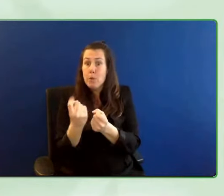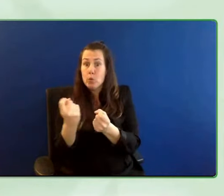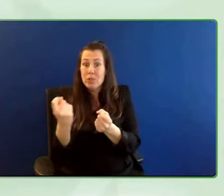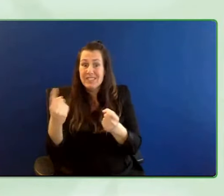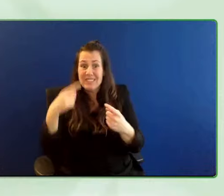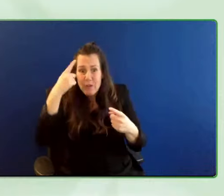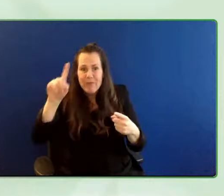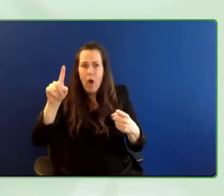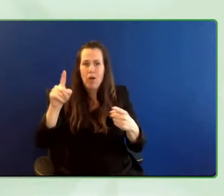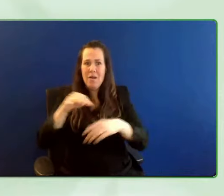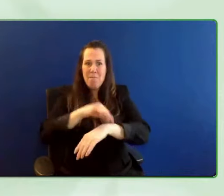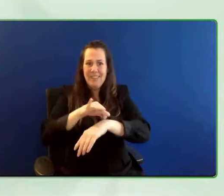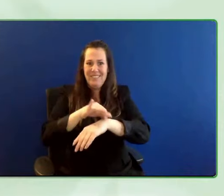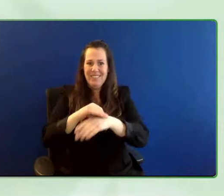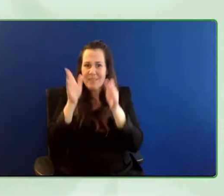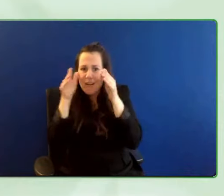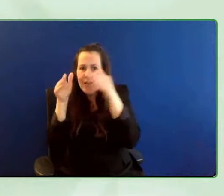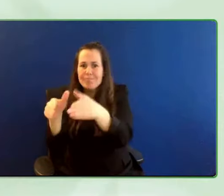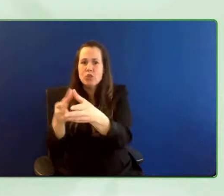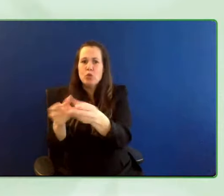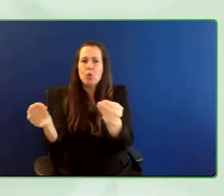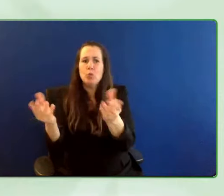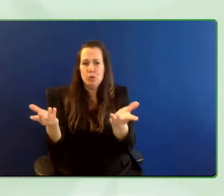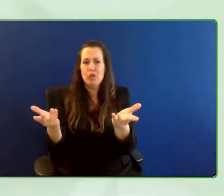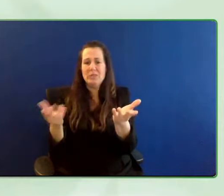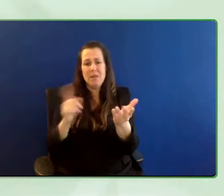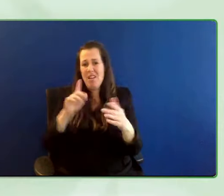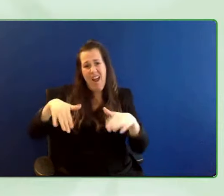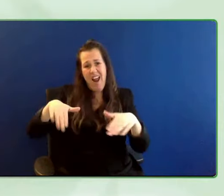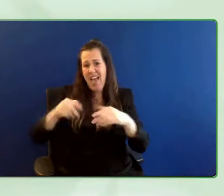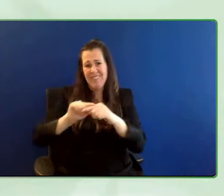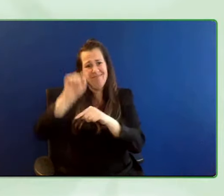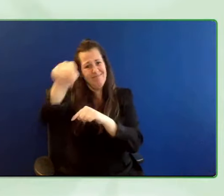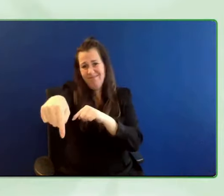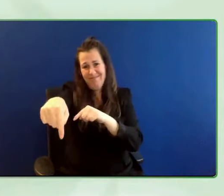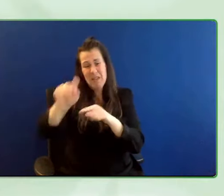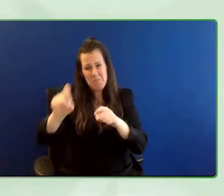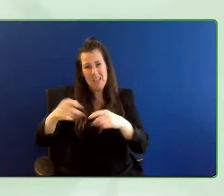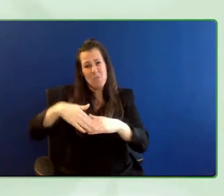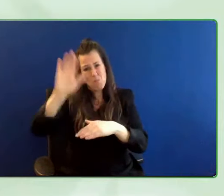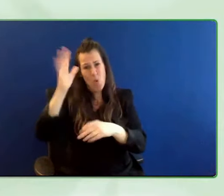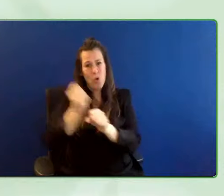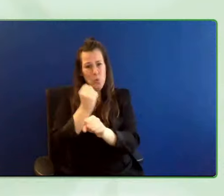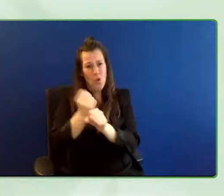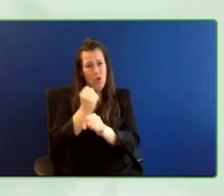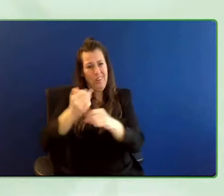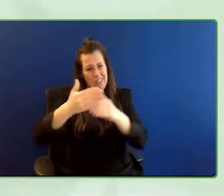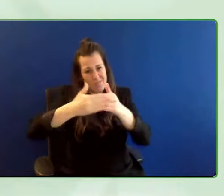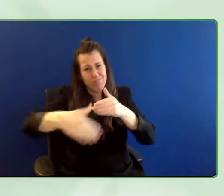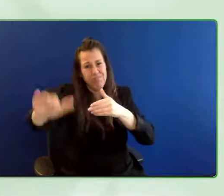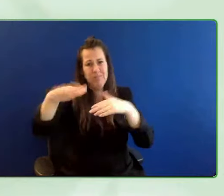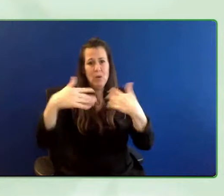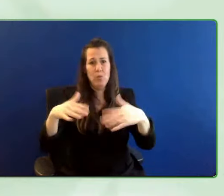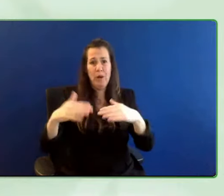I think when we are negotiating with the patient and disability, article 9 was about accessibility.